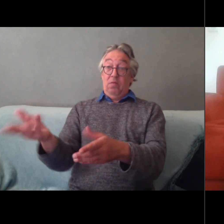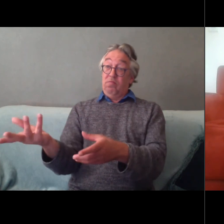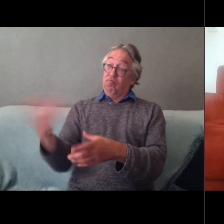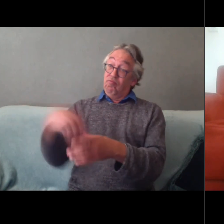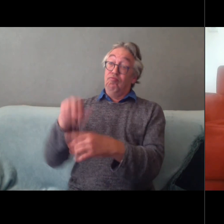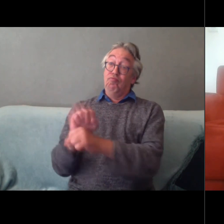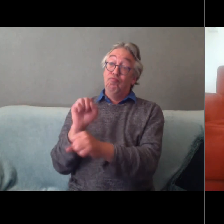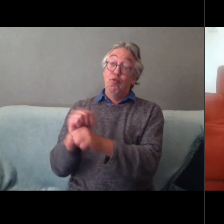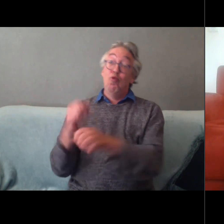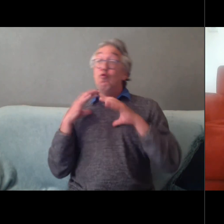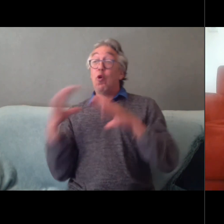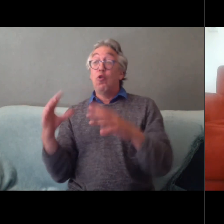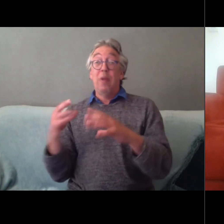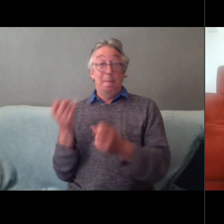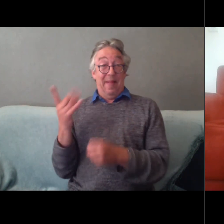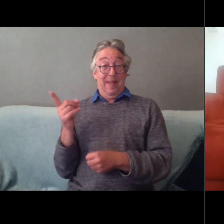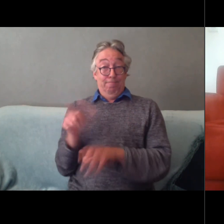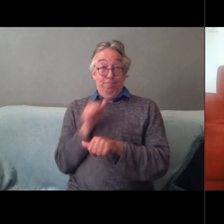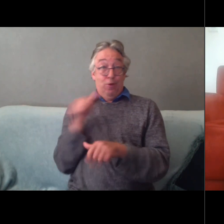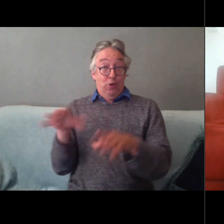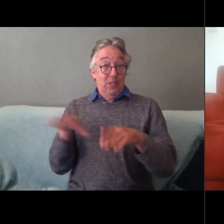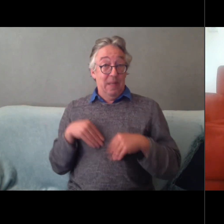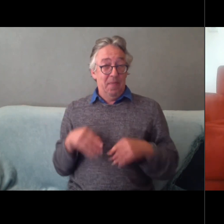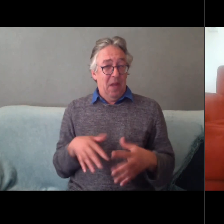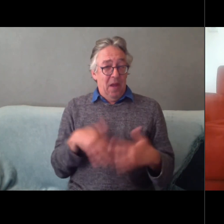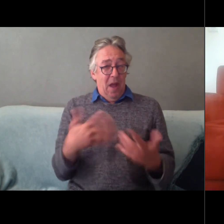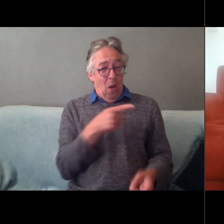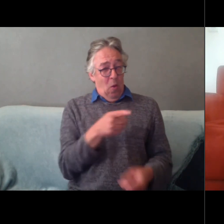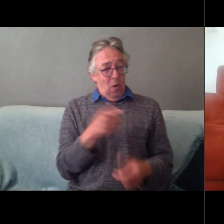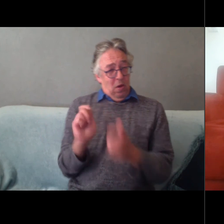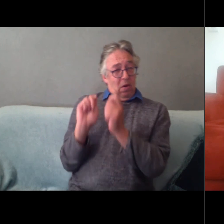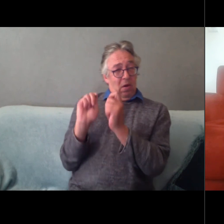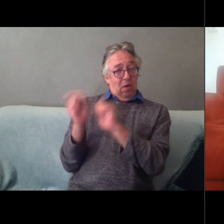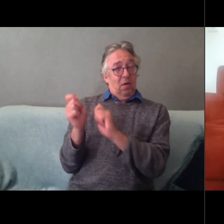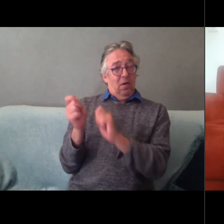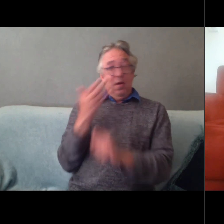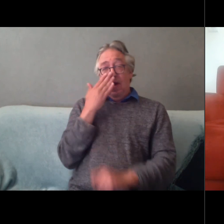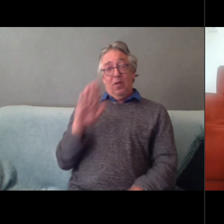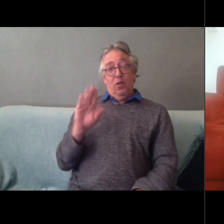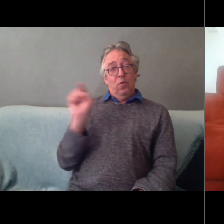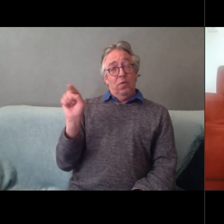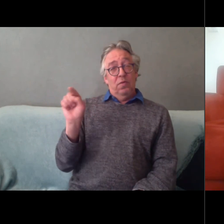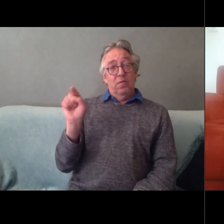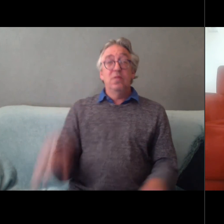So who would like to ask, CBM? I mean answer, sorry.